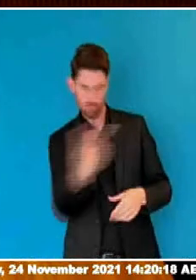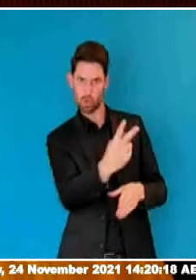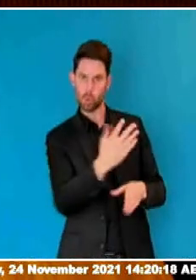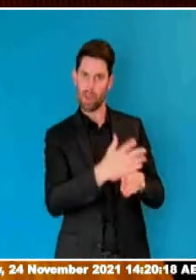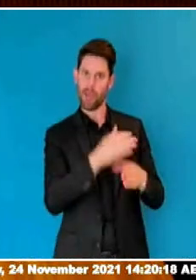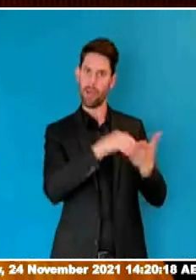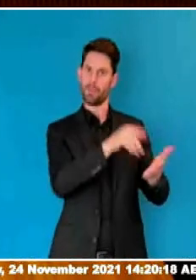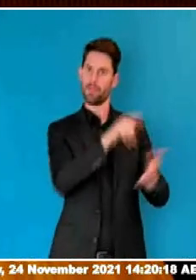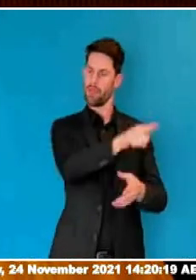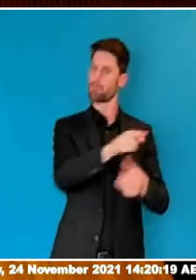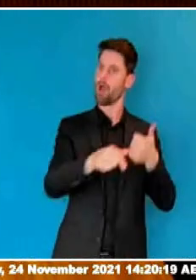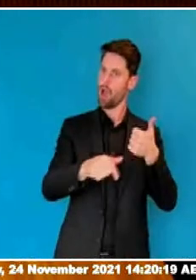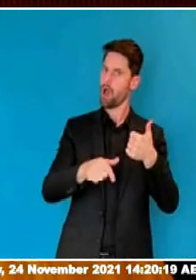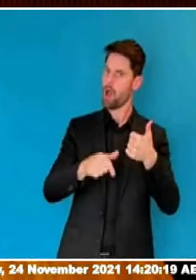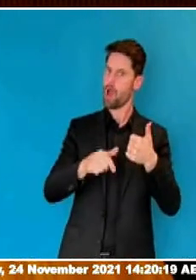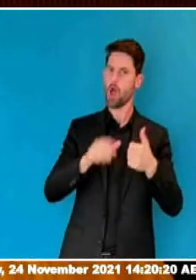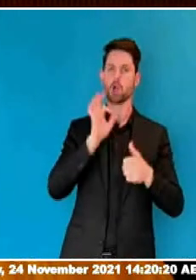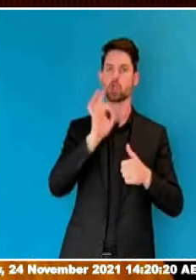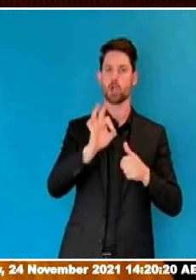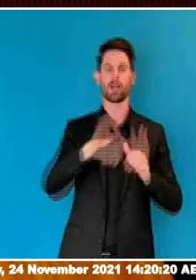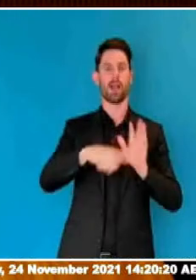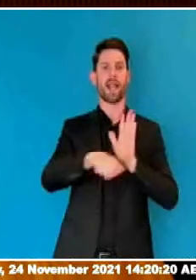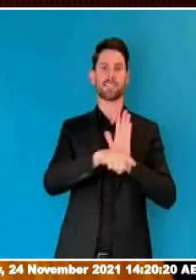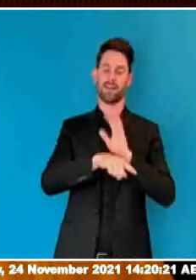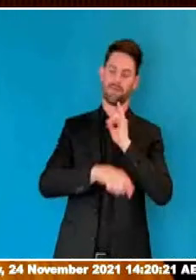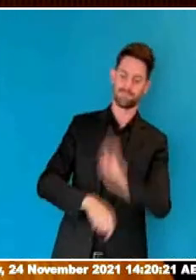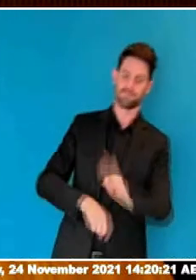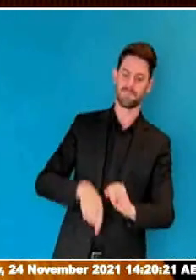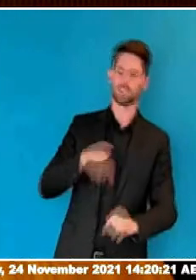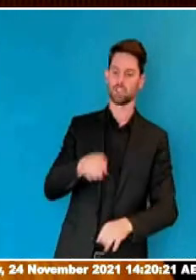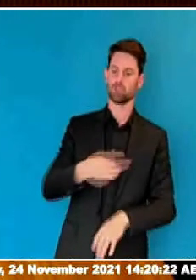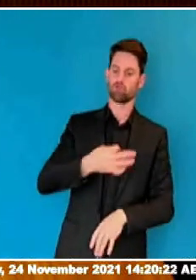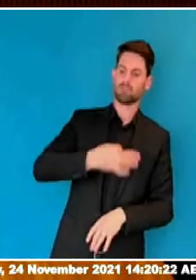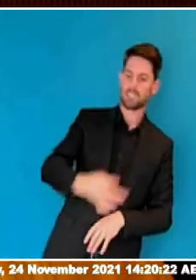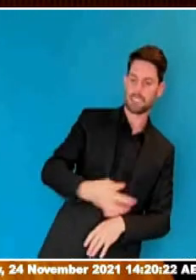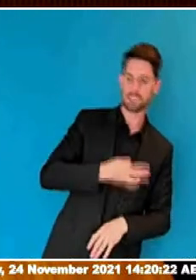through a deficit lens of what are the risks involved, we look at what are the